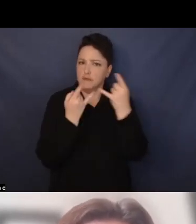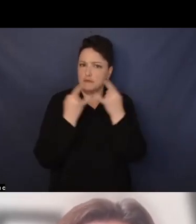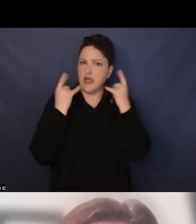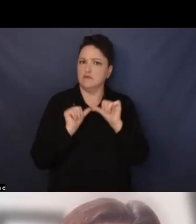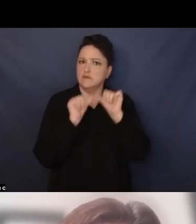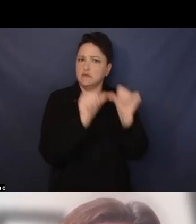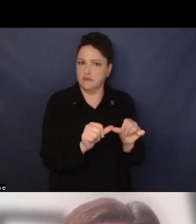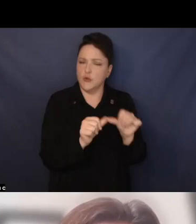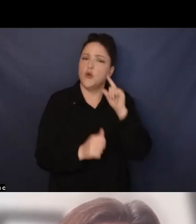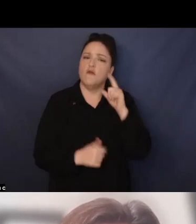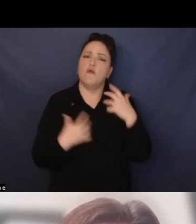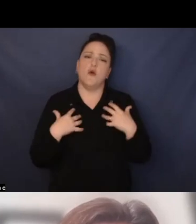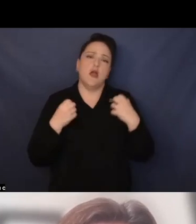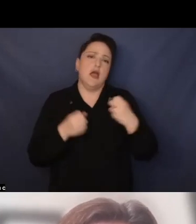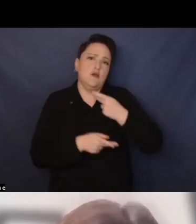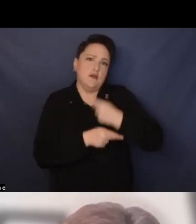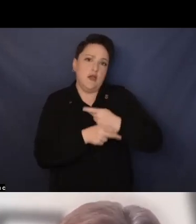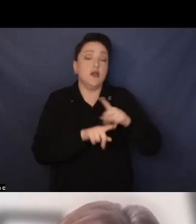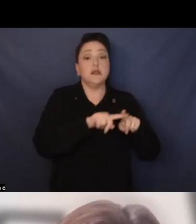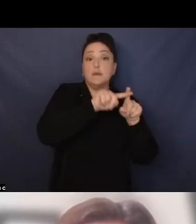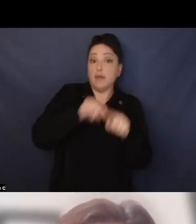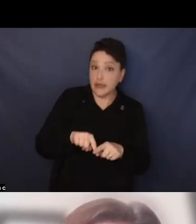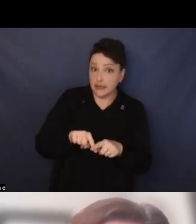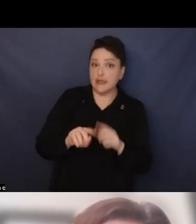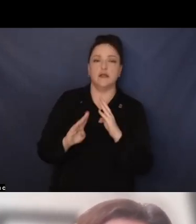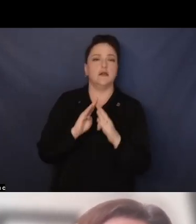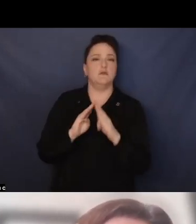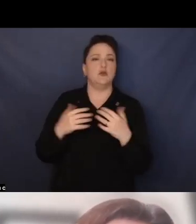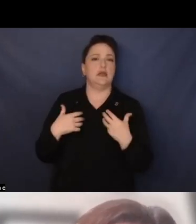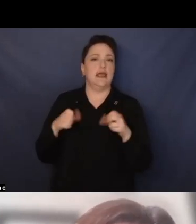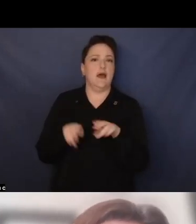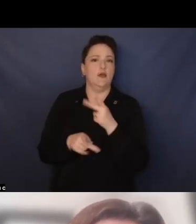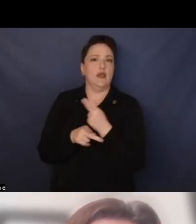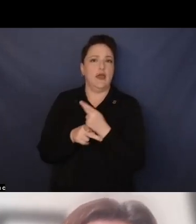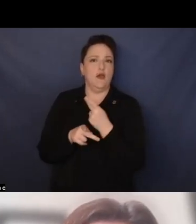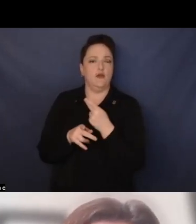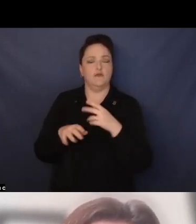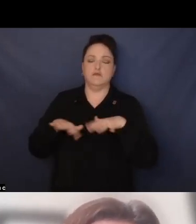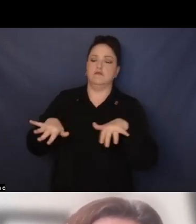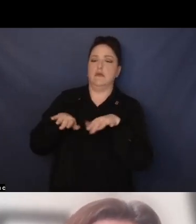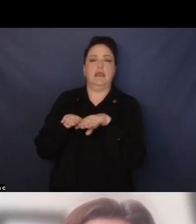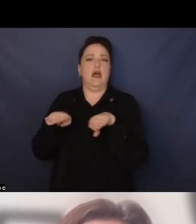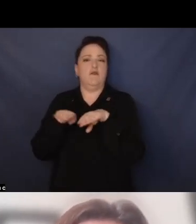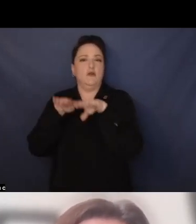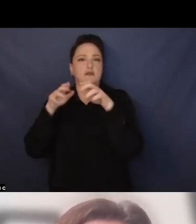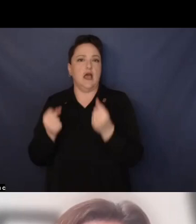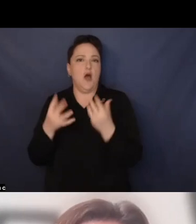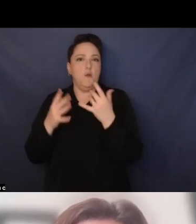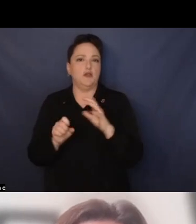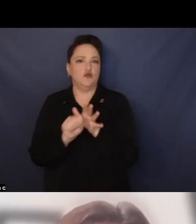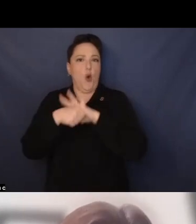based on community COVID levels. But as we just noted, CDC is no longer tracking that. Next slide.